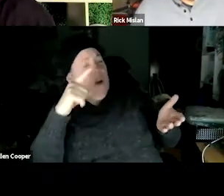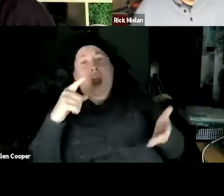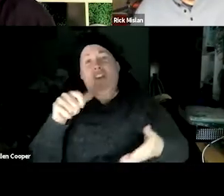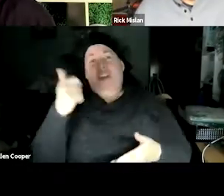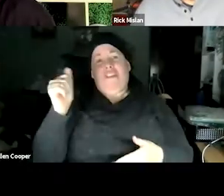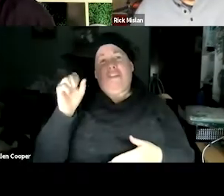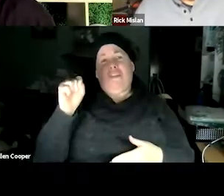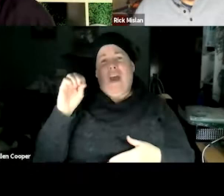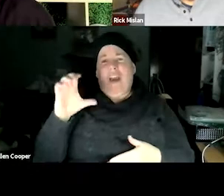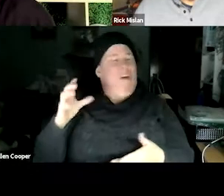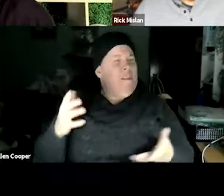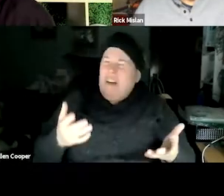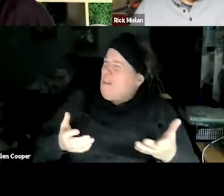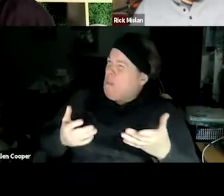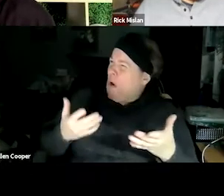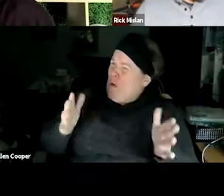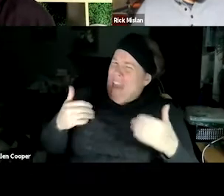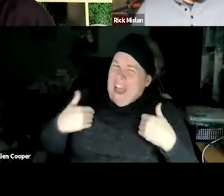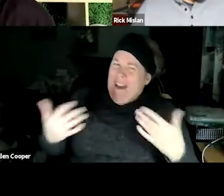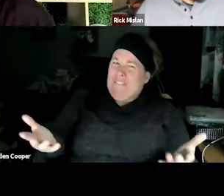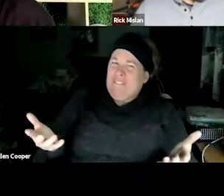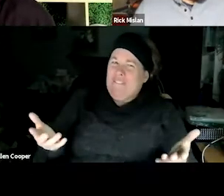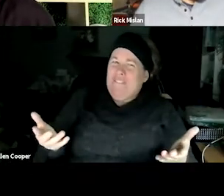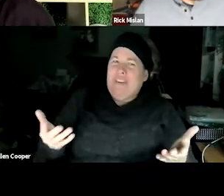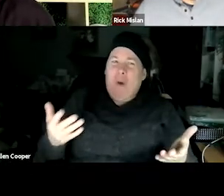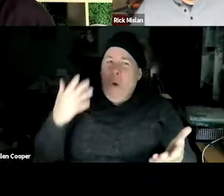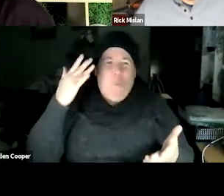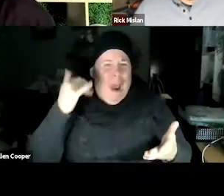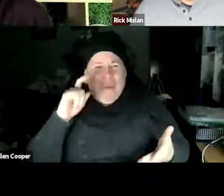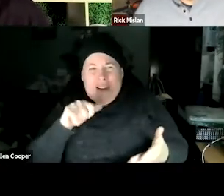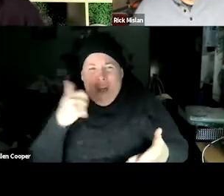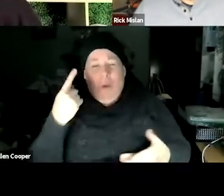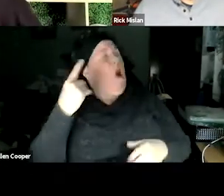is it what we already have a saw. Why do we need another why so don't worry it's a fake one.